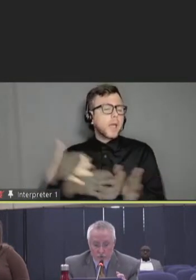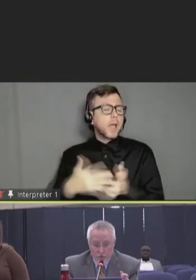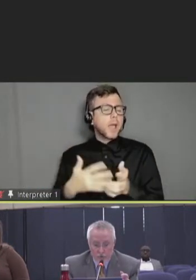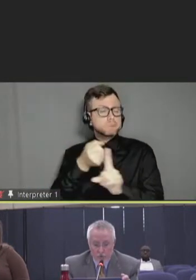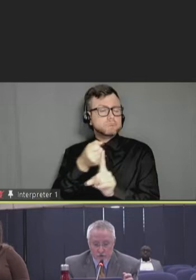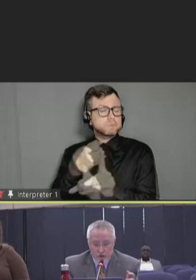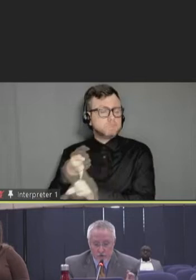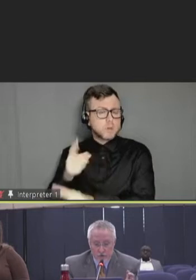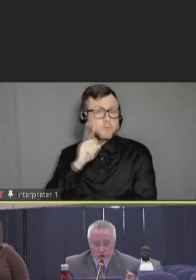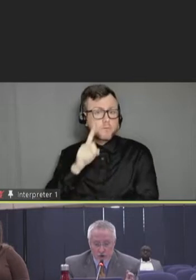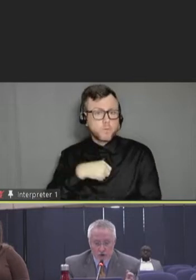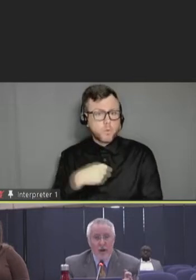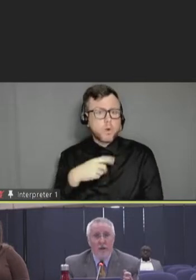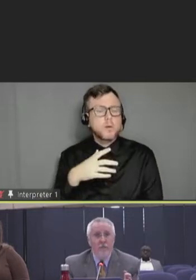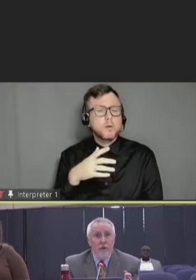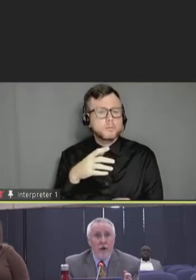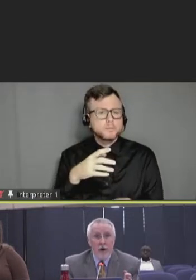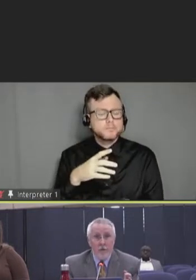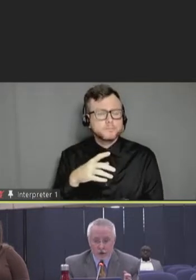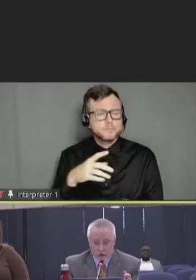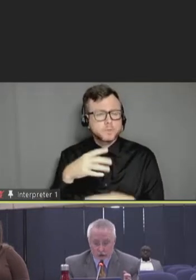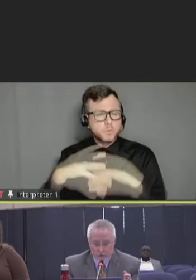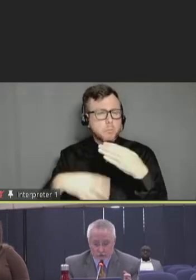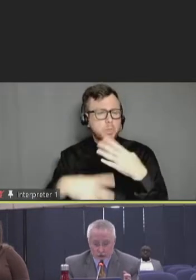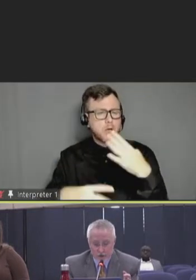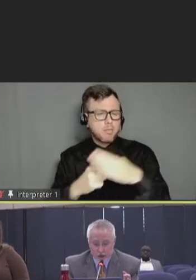after the receipt of the J&J COVID-19 vaccine."